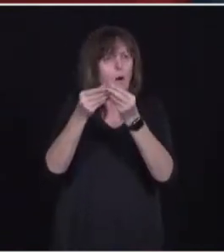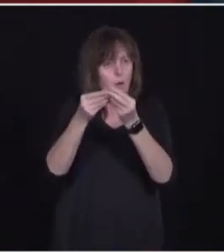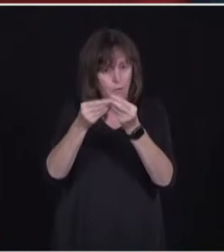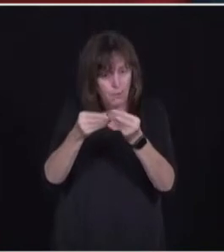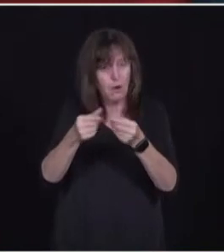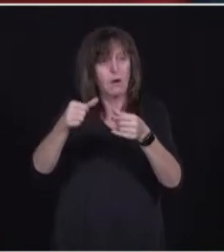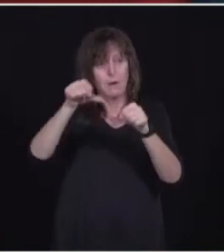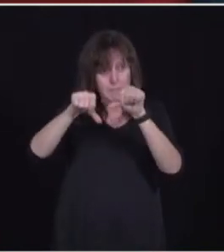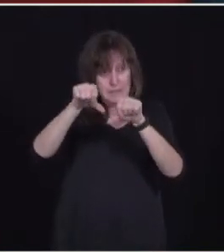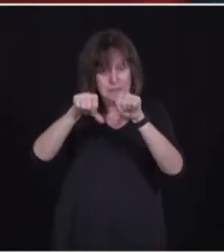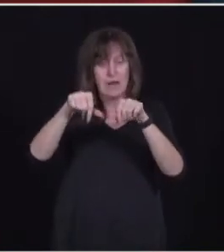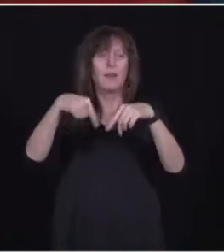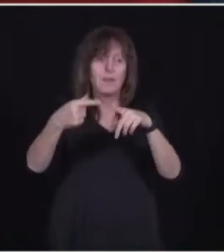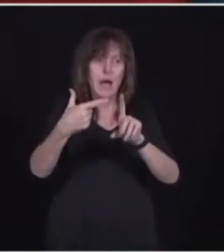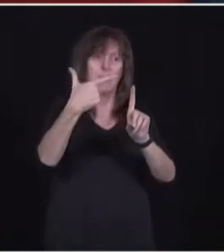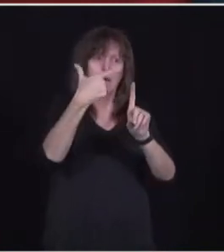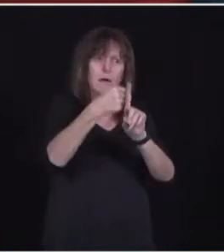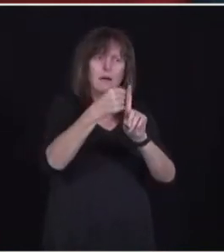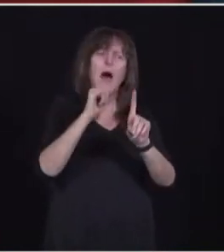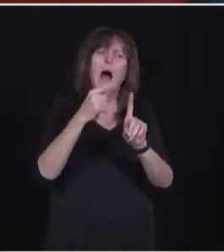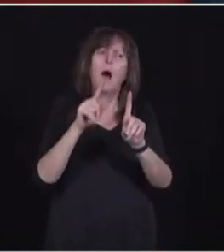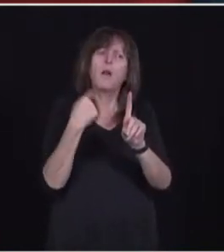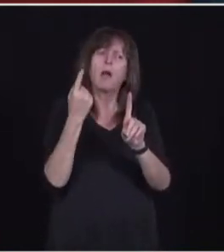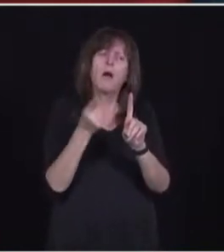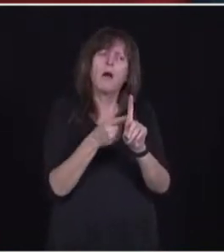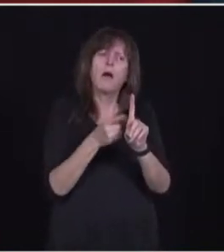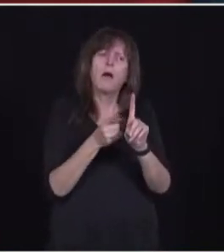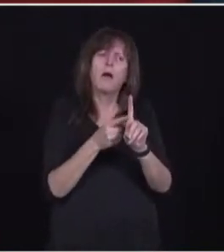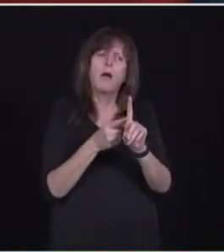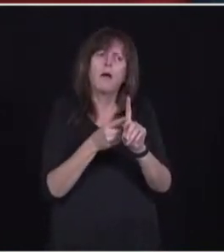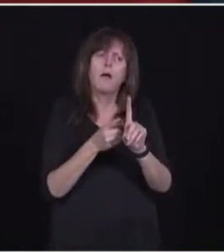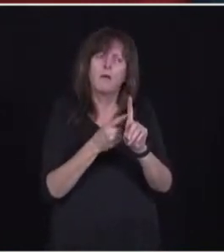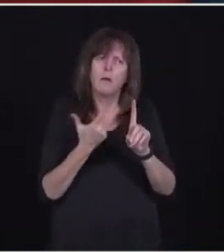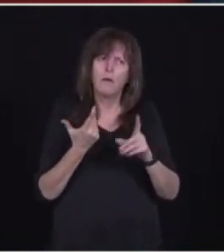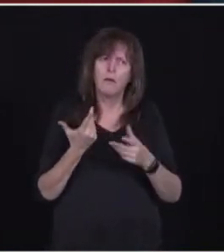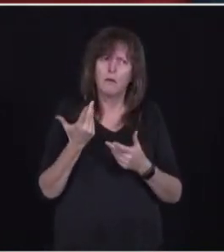out a little more detail why you don't think you can take into homes right away?